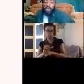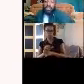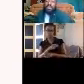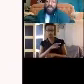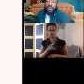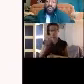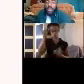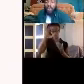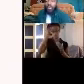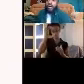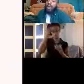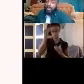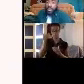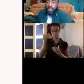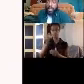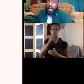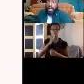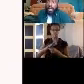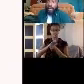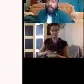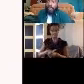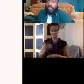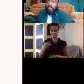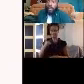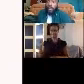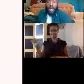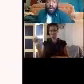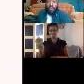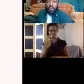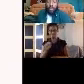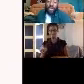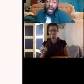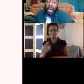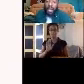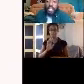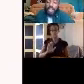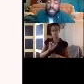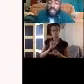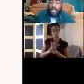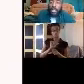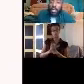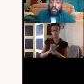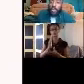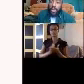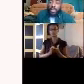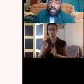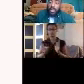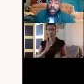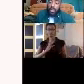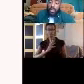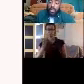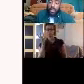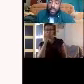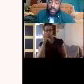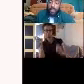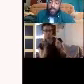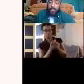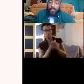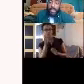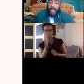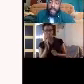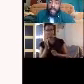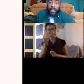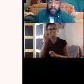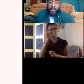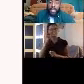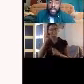going to do will be, will have backlash, just like we saw here in Calgary.